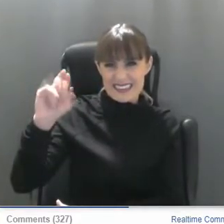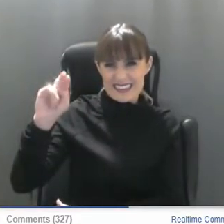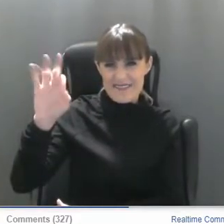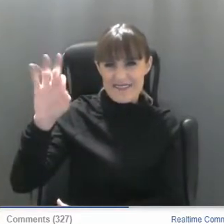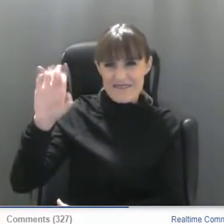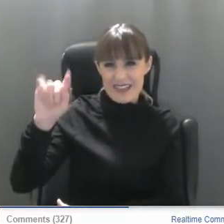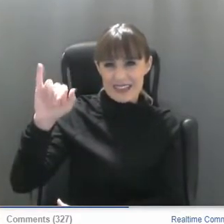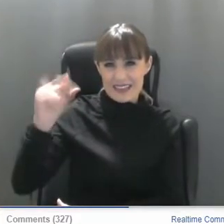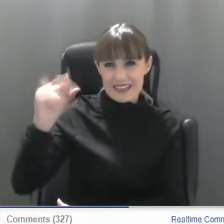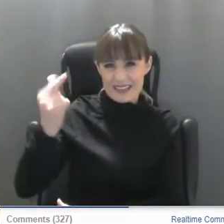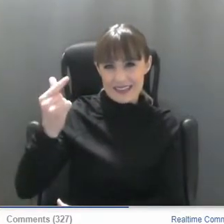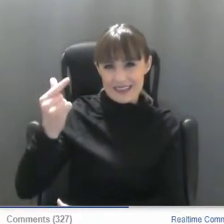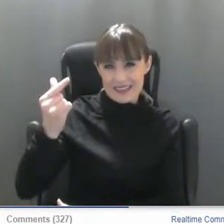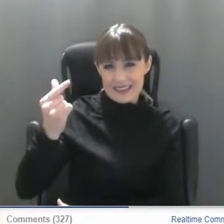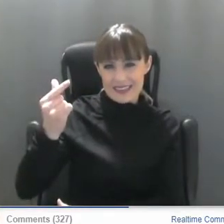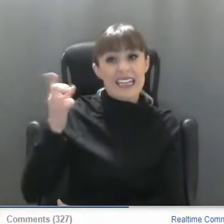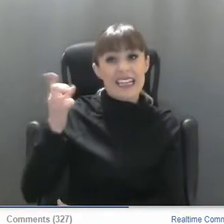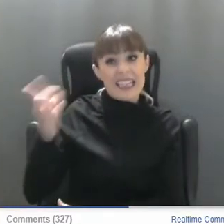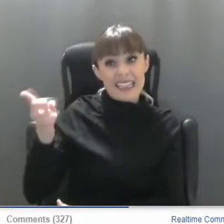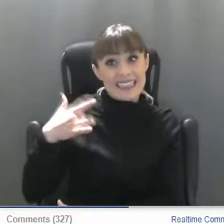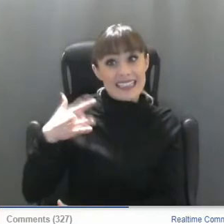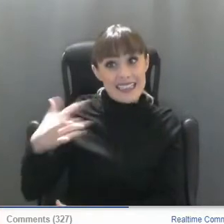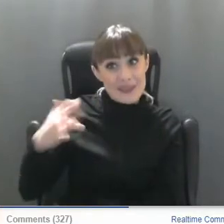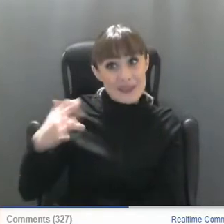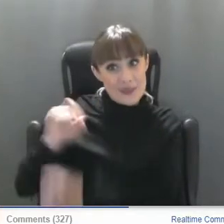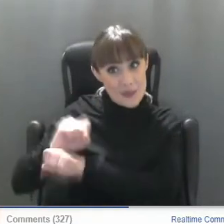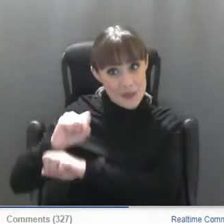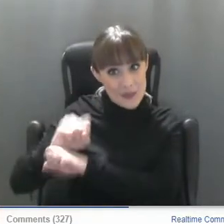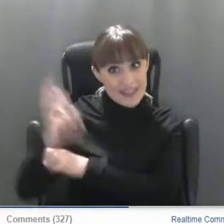Chris is in our finance department, but we have all staff out here disinfecting